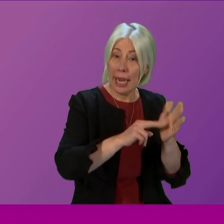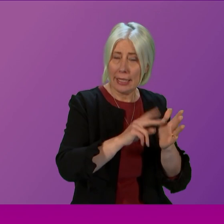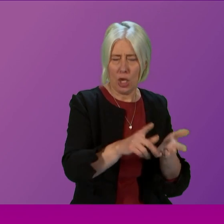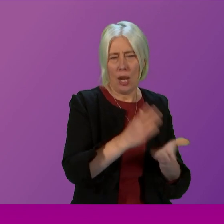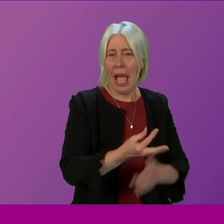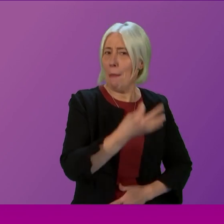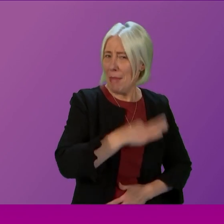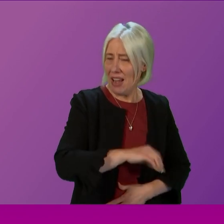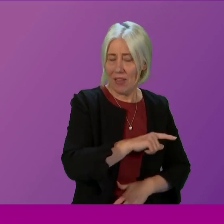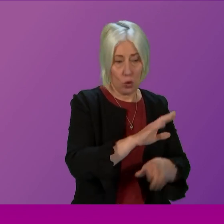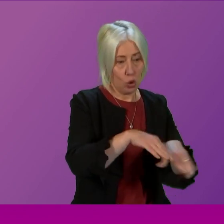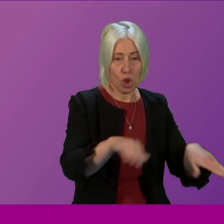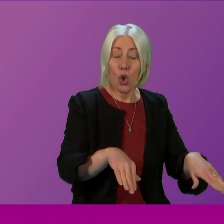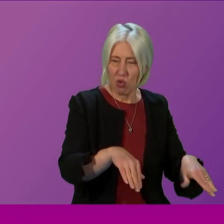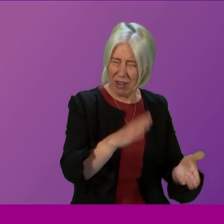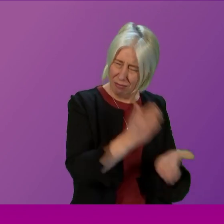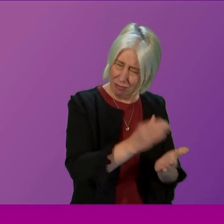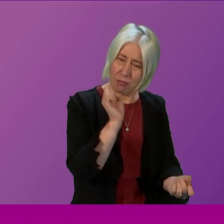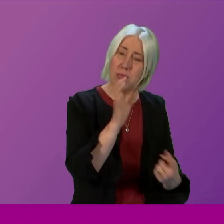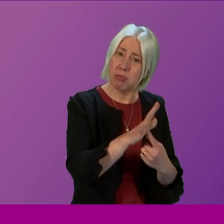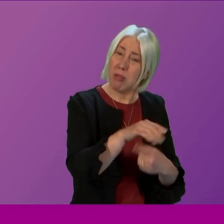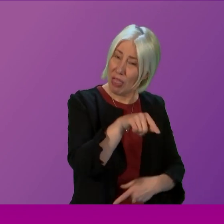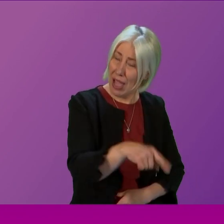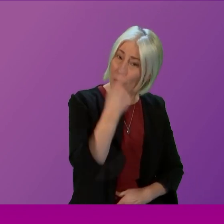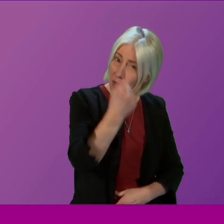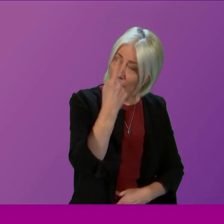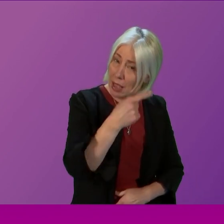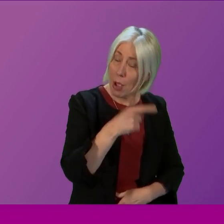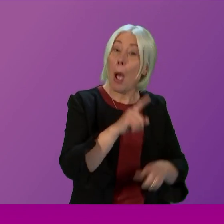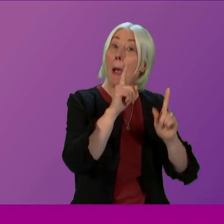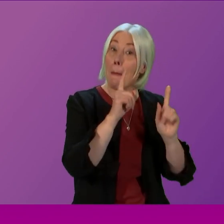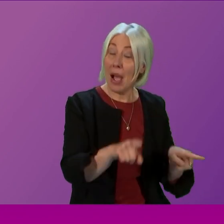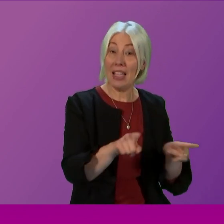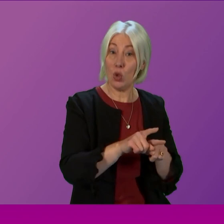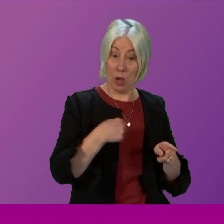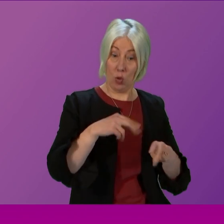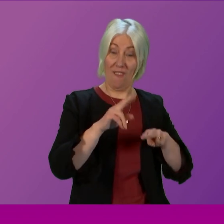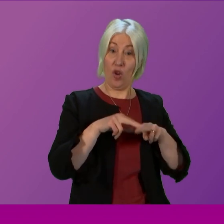children—that is the most important consideration—but to foster families.